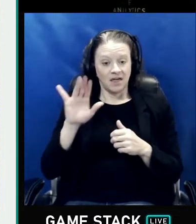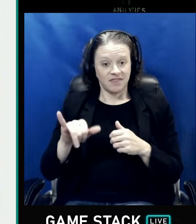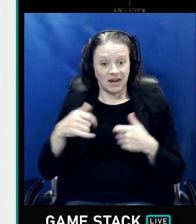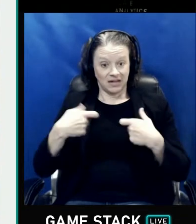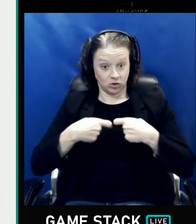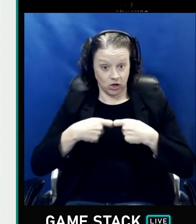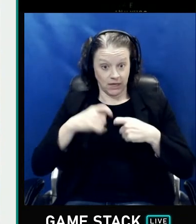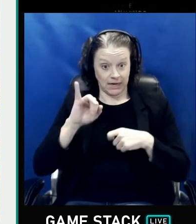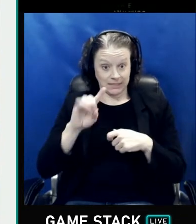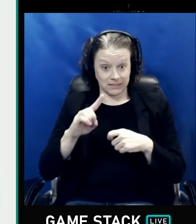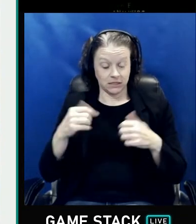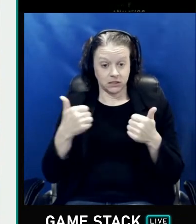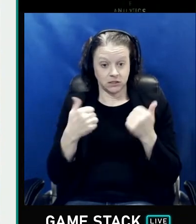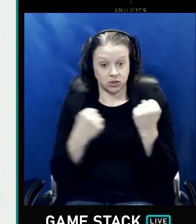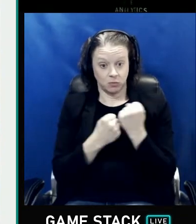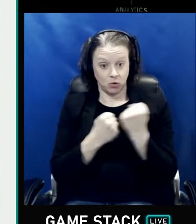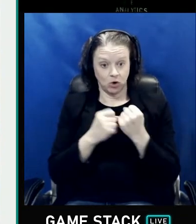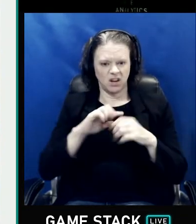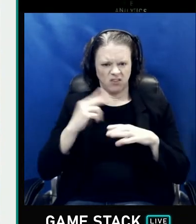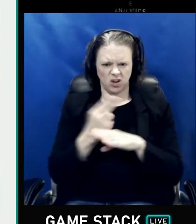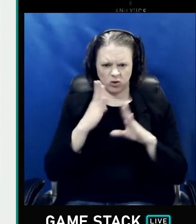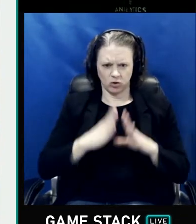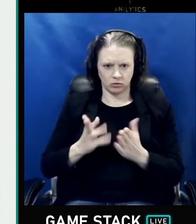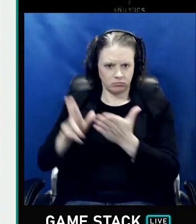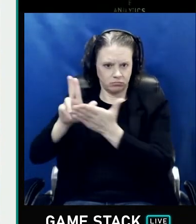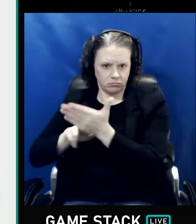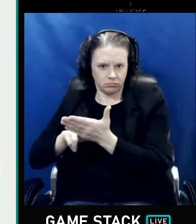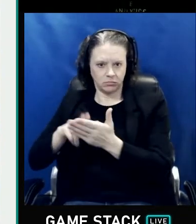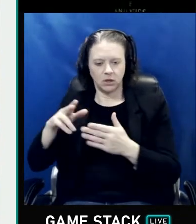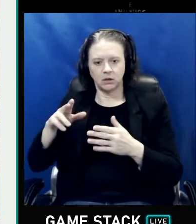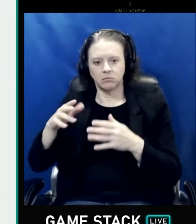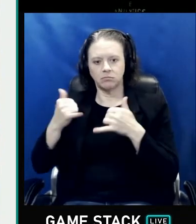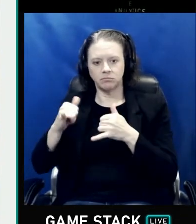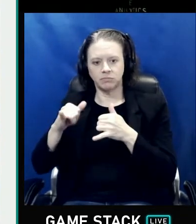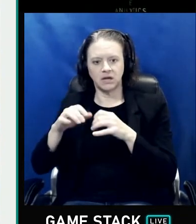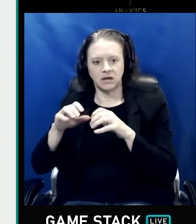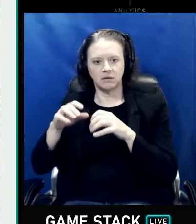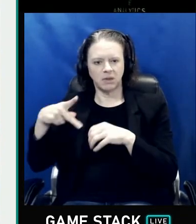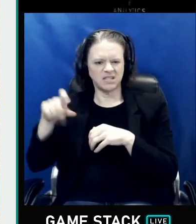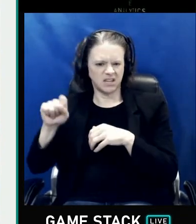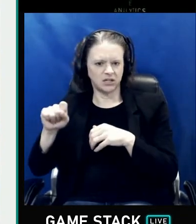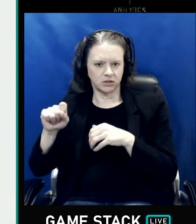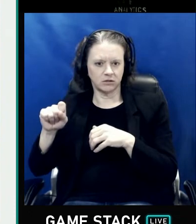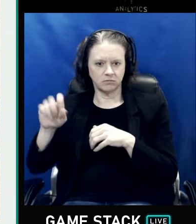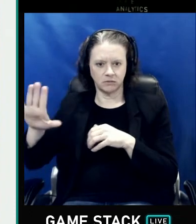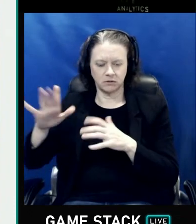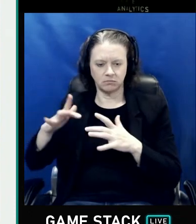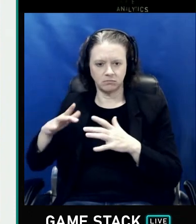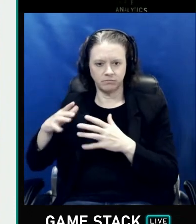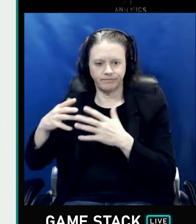your users are signing in on a PlayStation device, you can use PlayStation IDs. Nintendo devices, you can use Nintendo IDs.